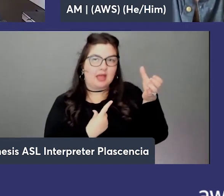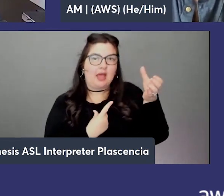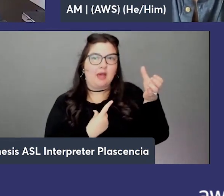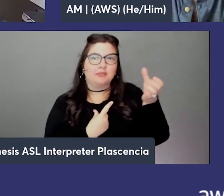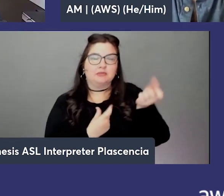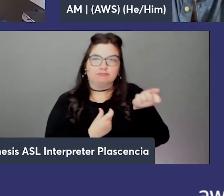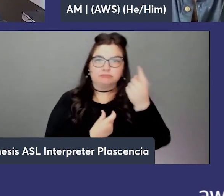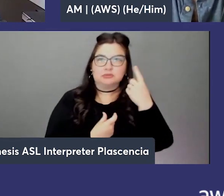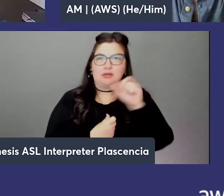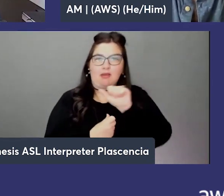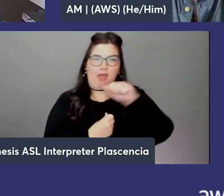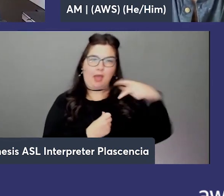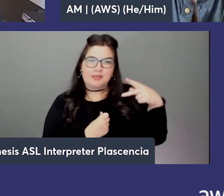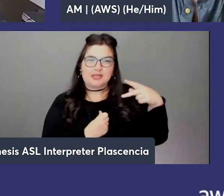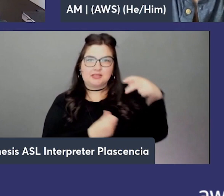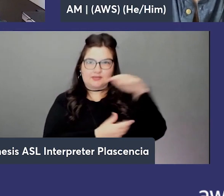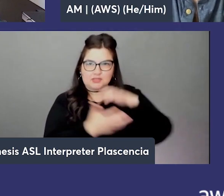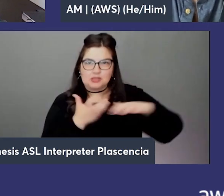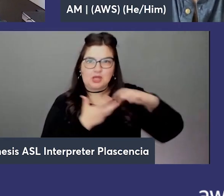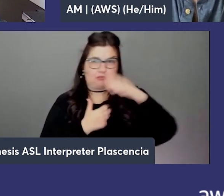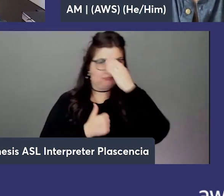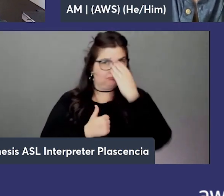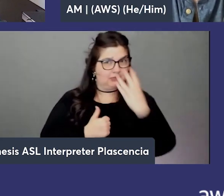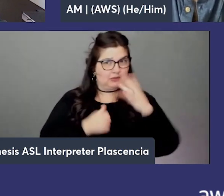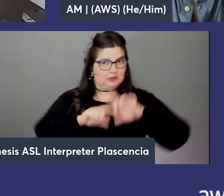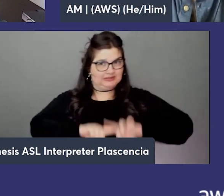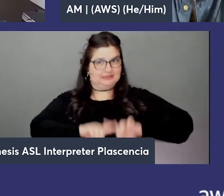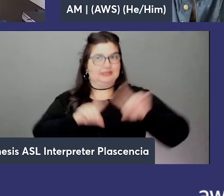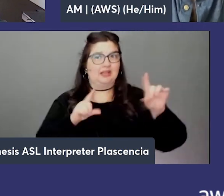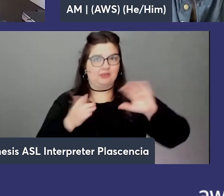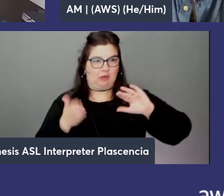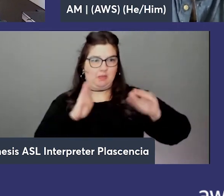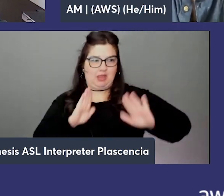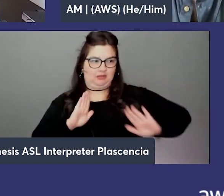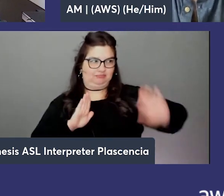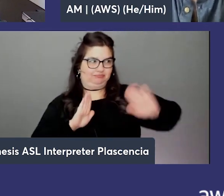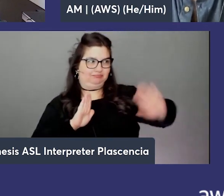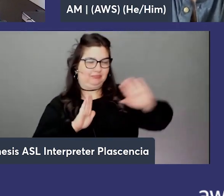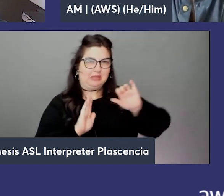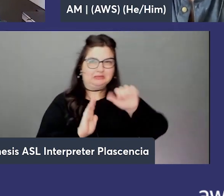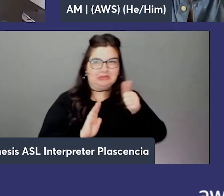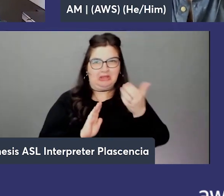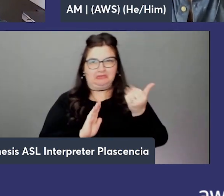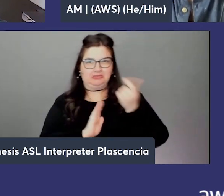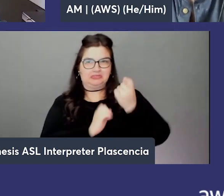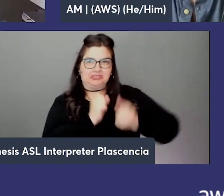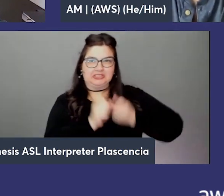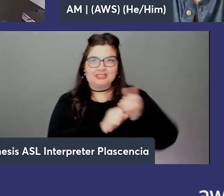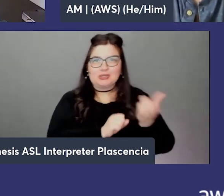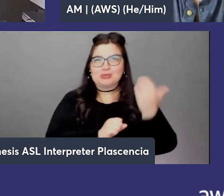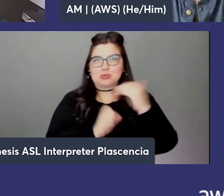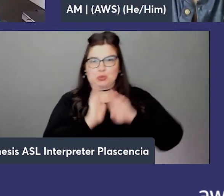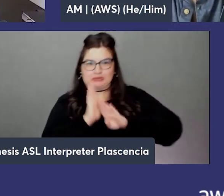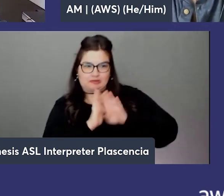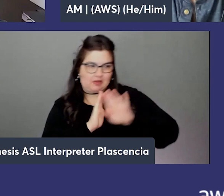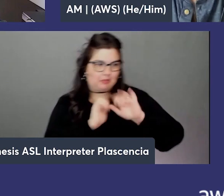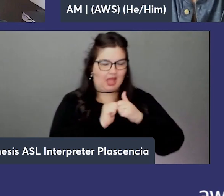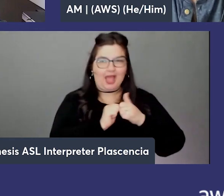in the cloud today that are very different, than how we used to develop 10, 15 years ago, much because of the modern cloud and AWS,